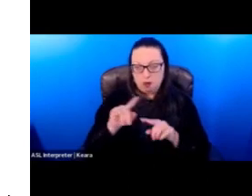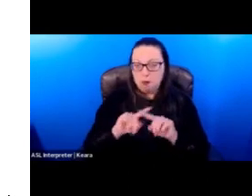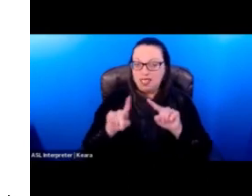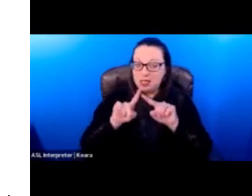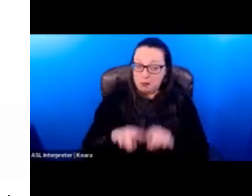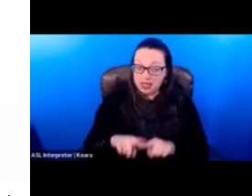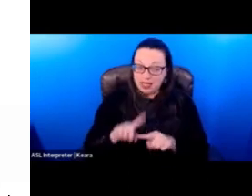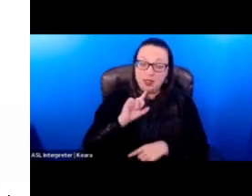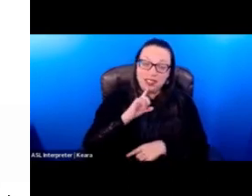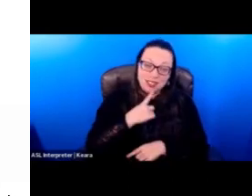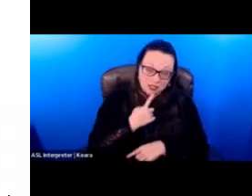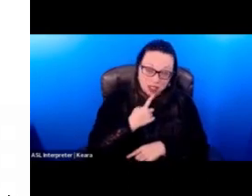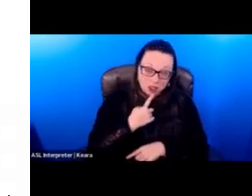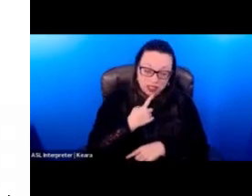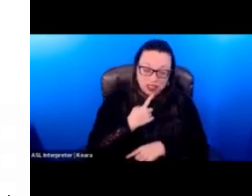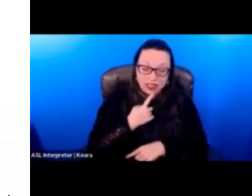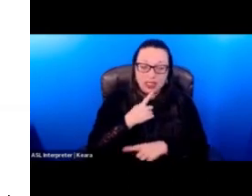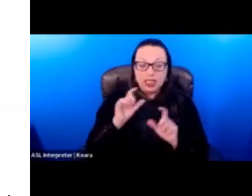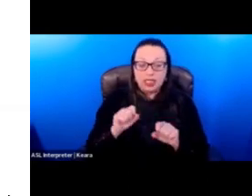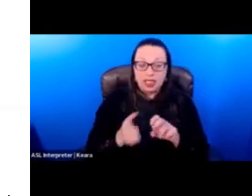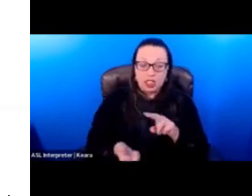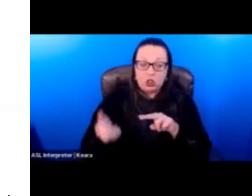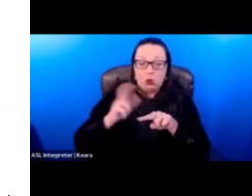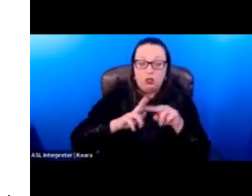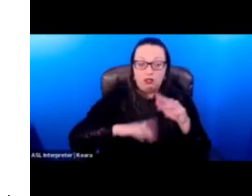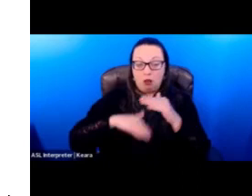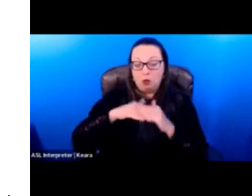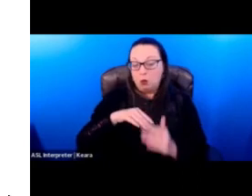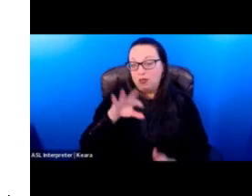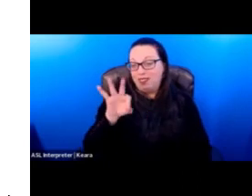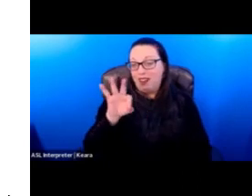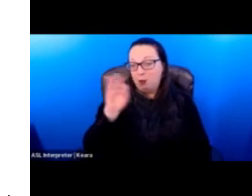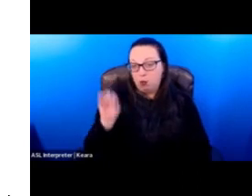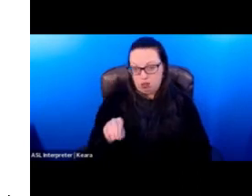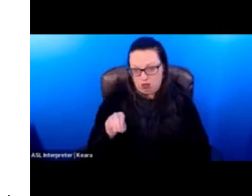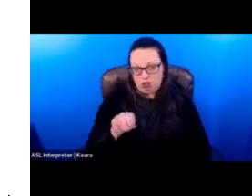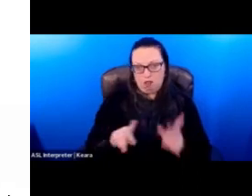your worse, it can increase up to as much as 9% of those who have had a severe traumatic